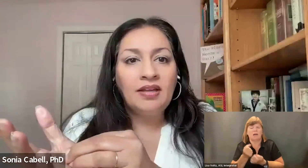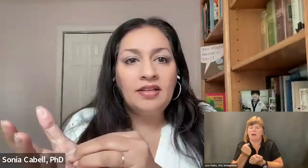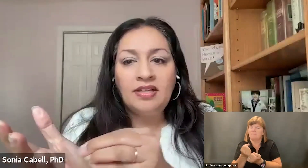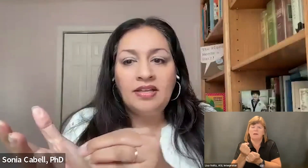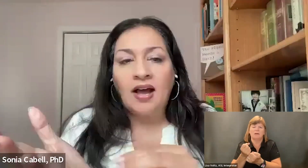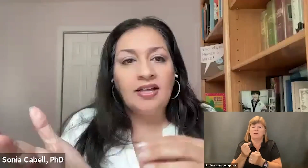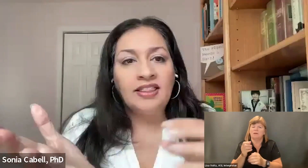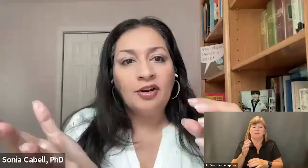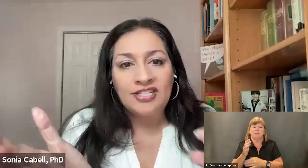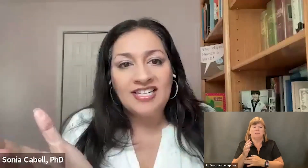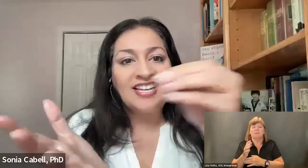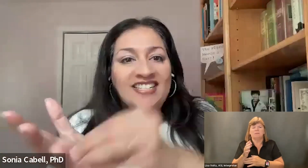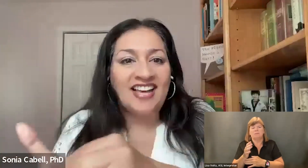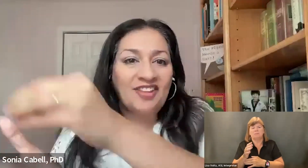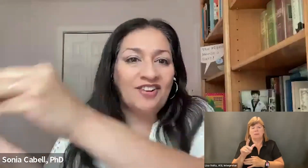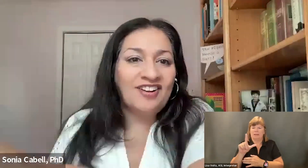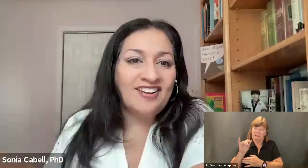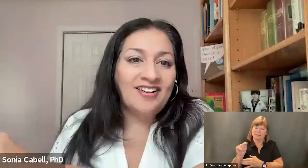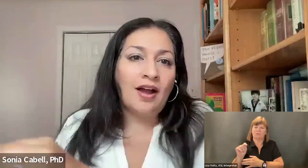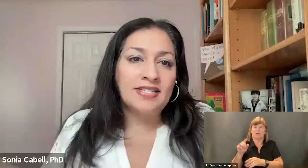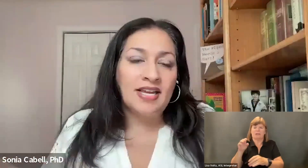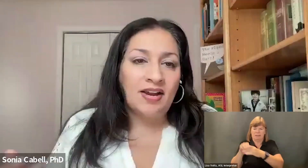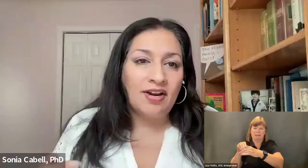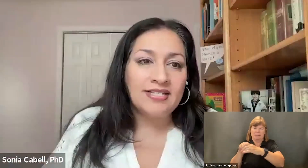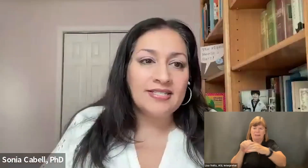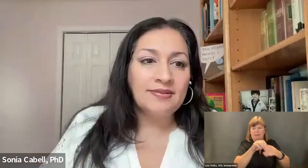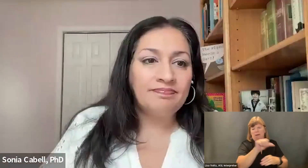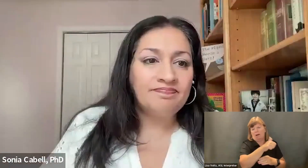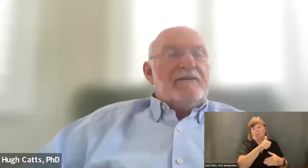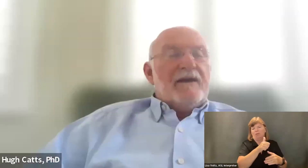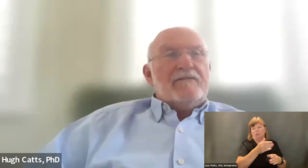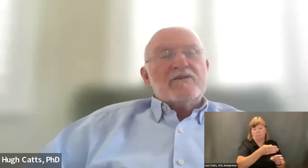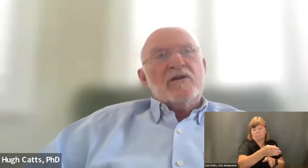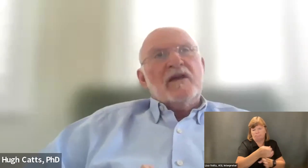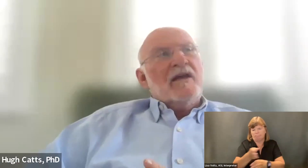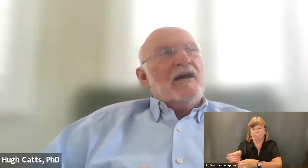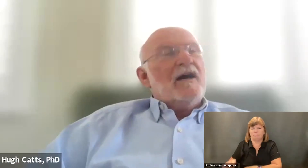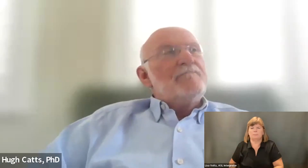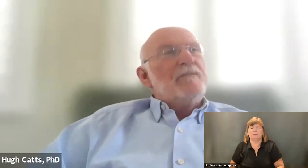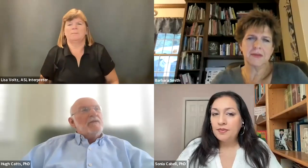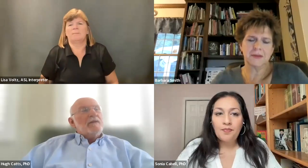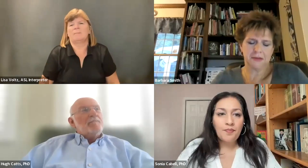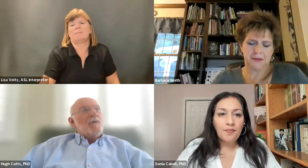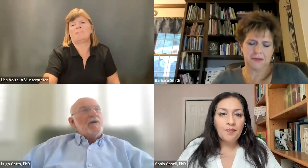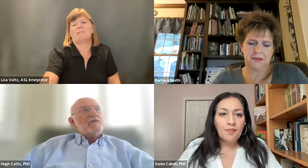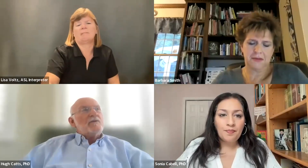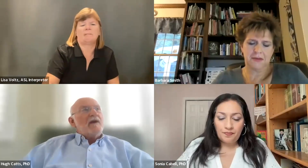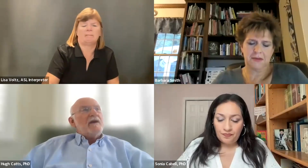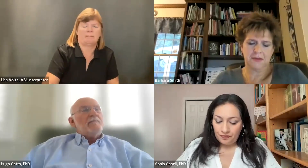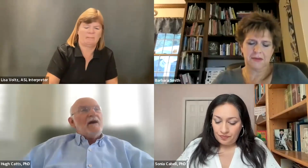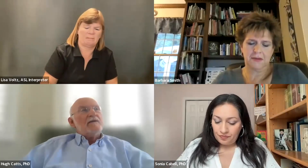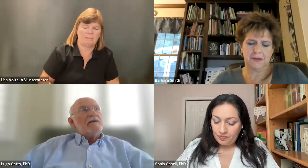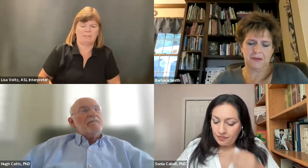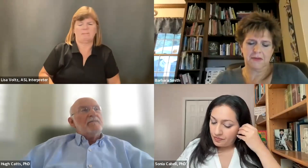um uh literacy into other content areas yeah yeah so uh the point you make about the